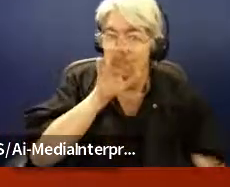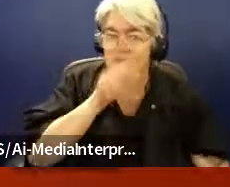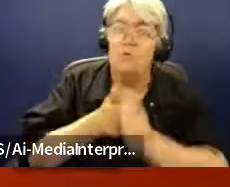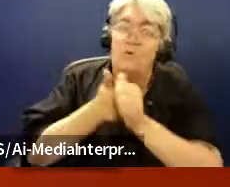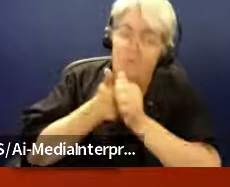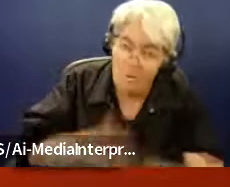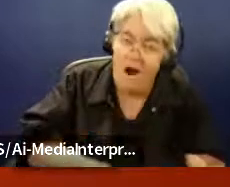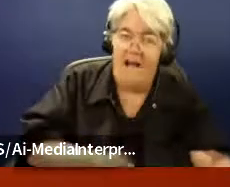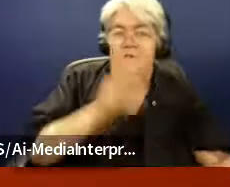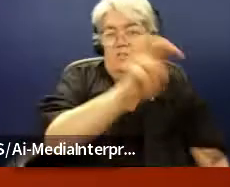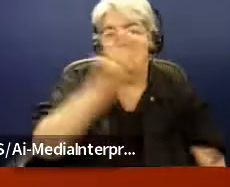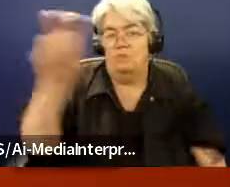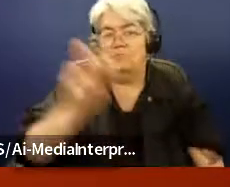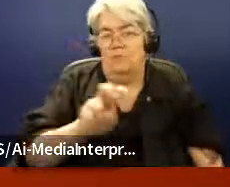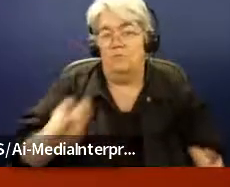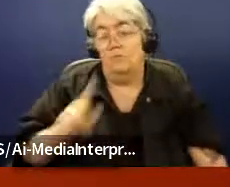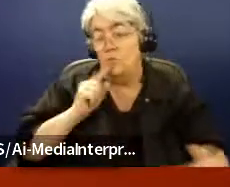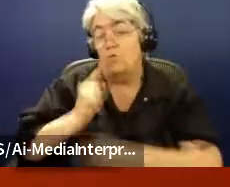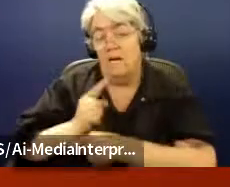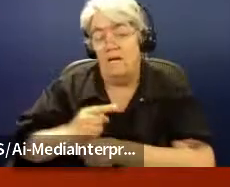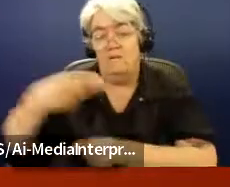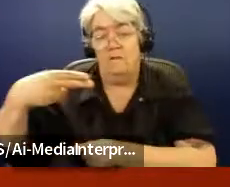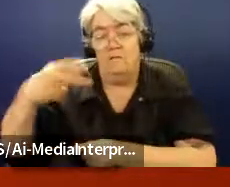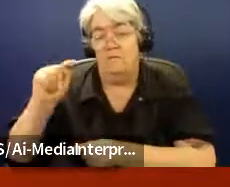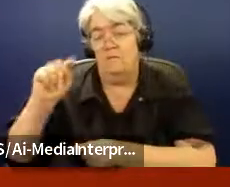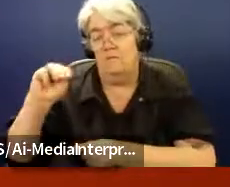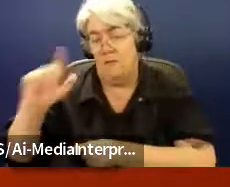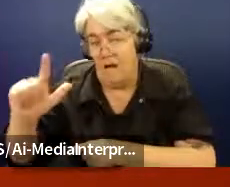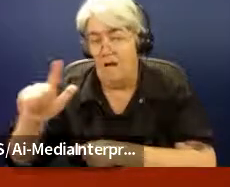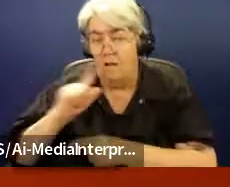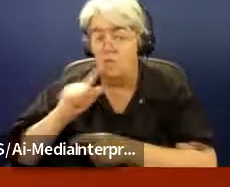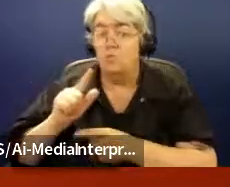rely on keyboard functionality.